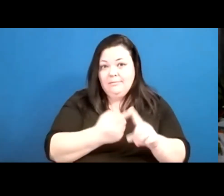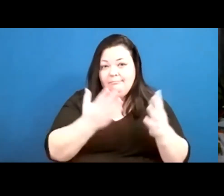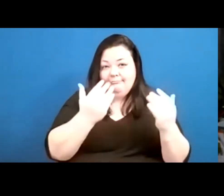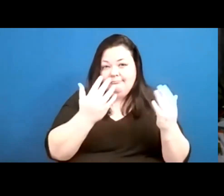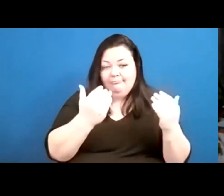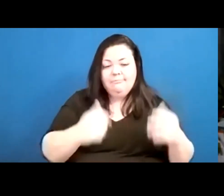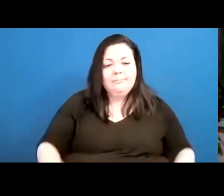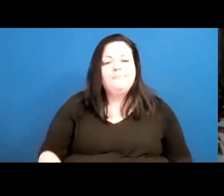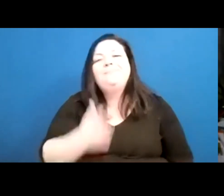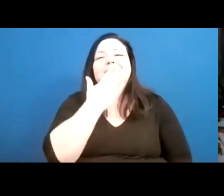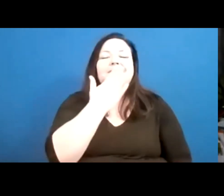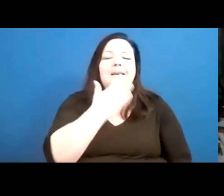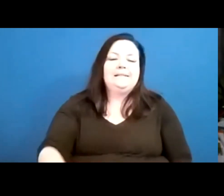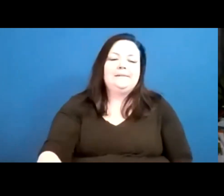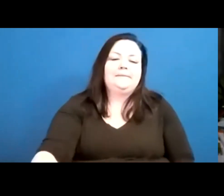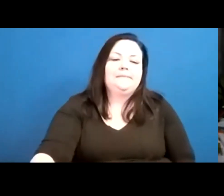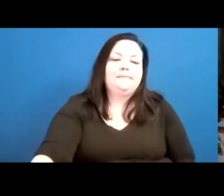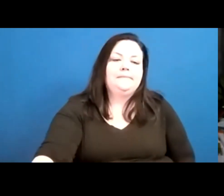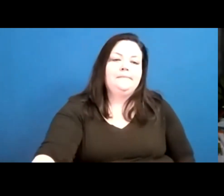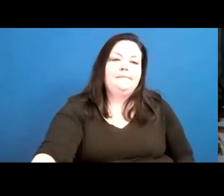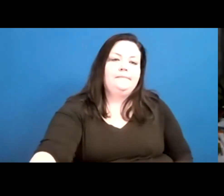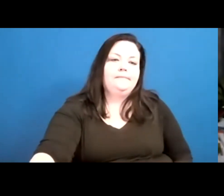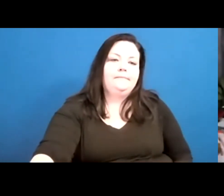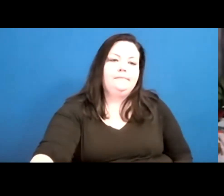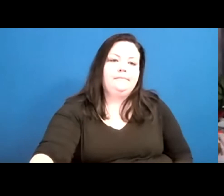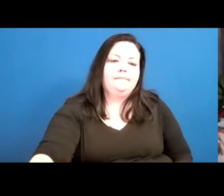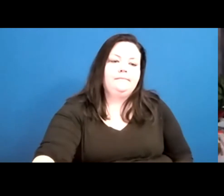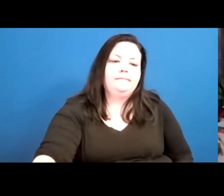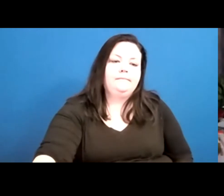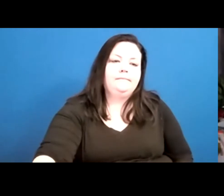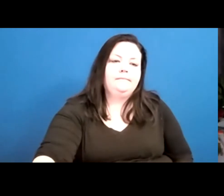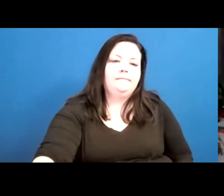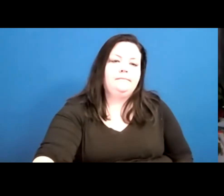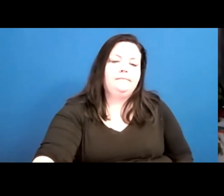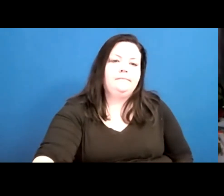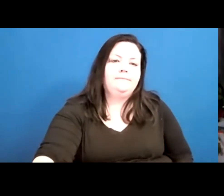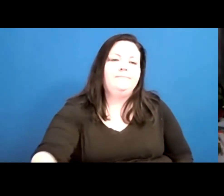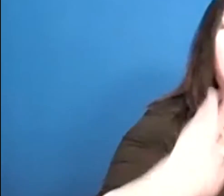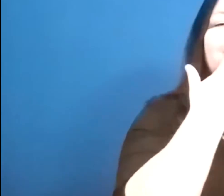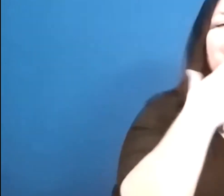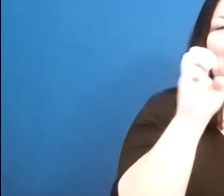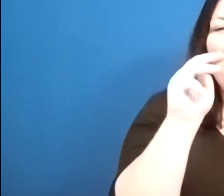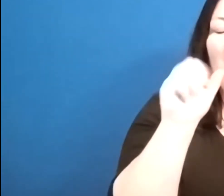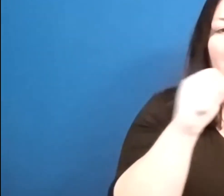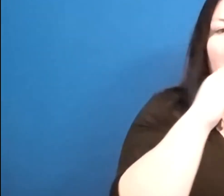Thanks. Thank you, Emma, um, I really love "clinging